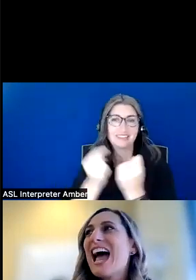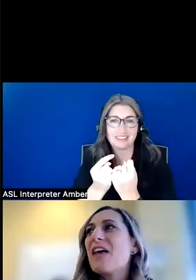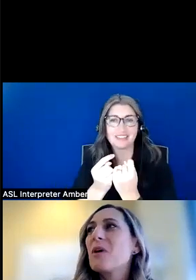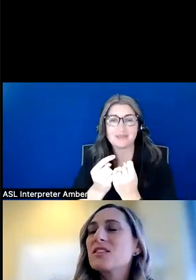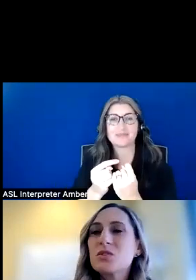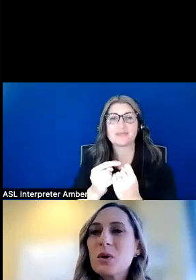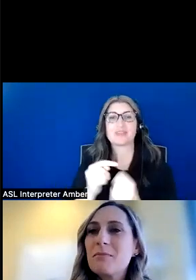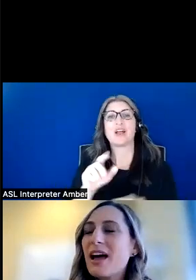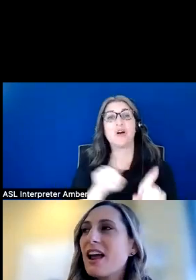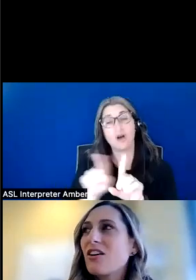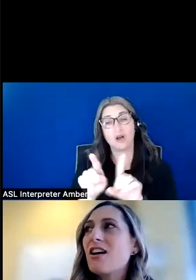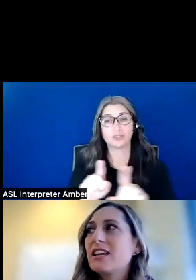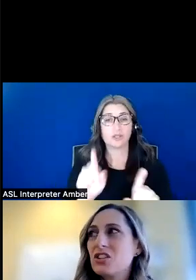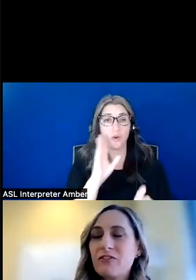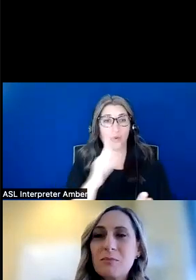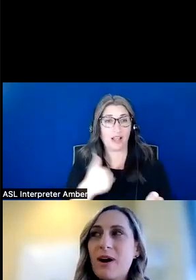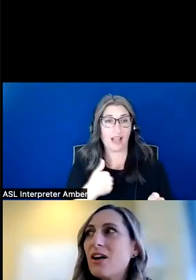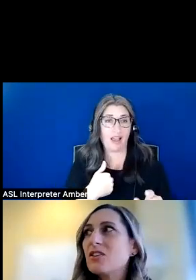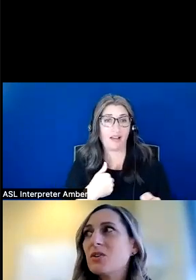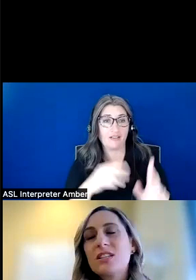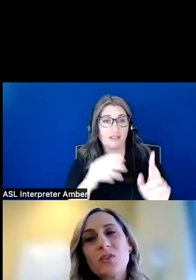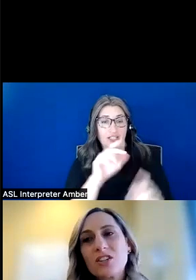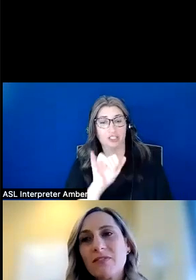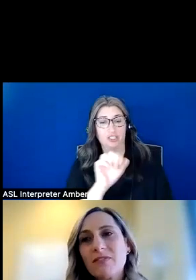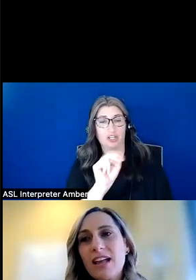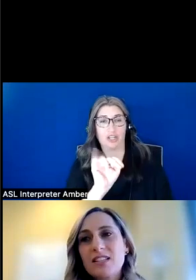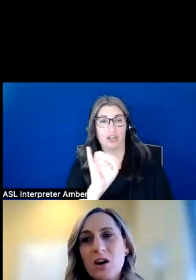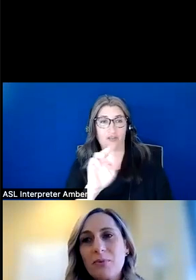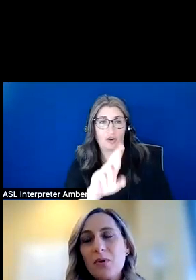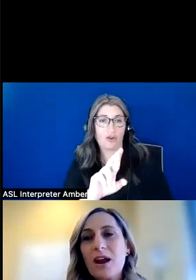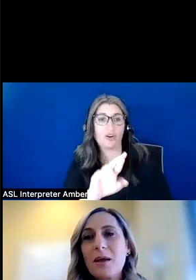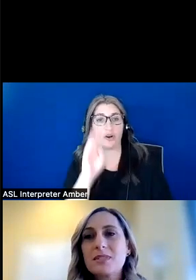We're also joined by our colleague, Jennifer Brown, who's the Director of Head Start programs